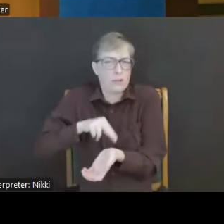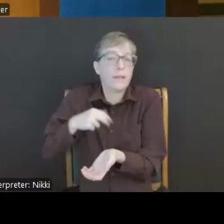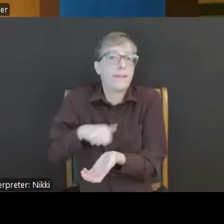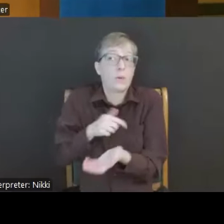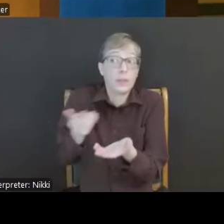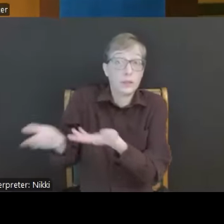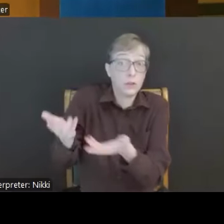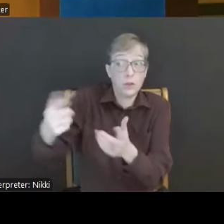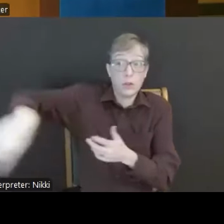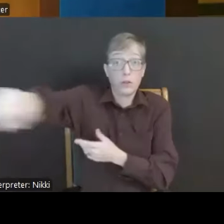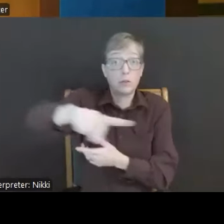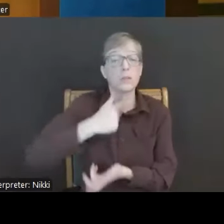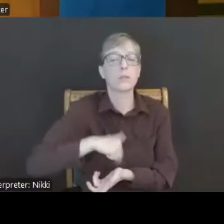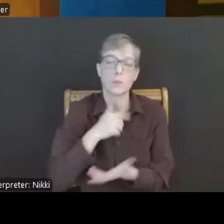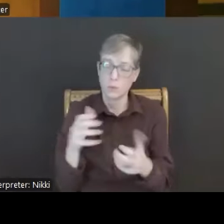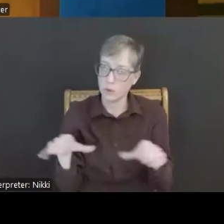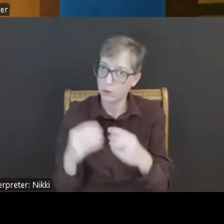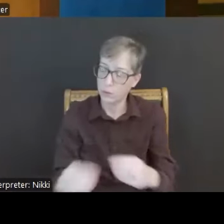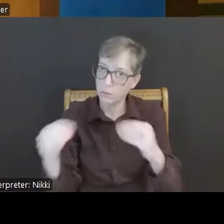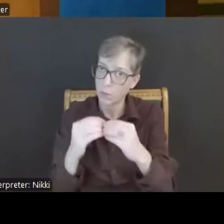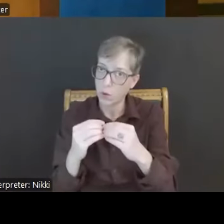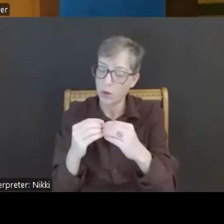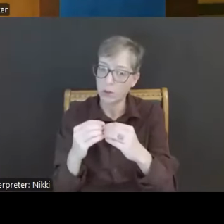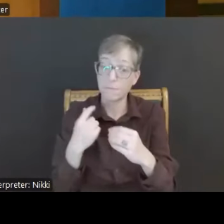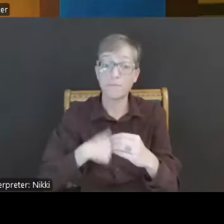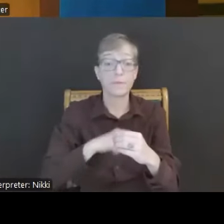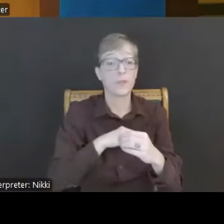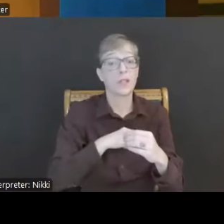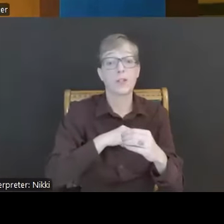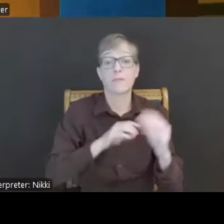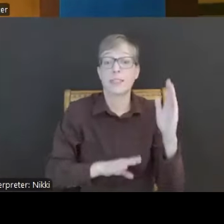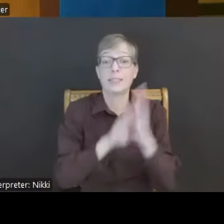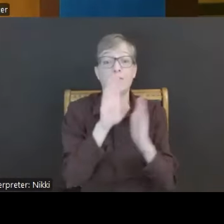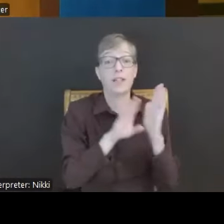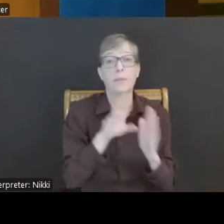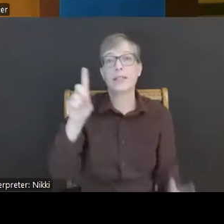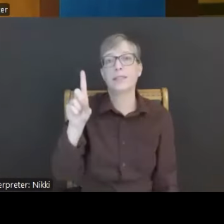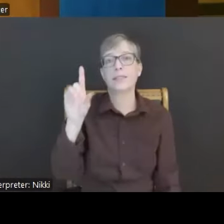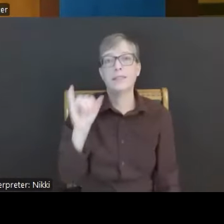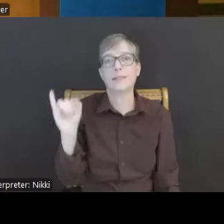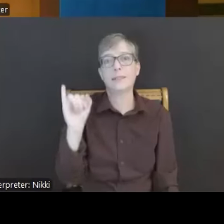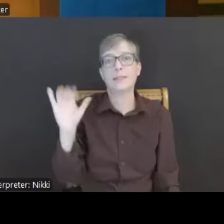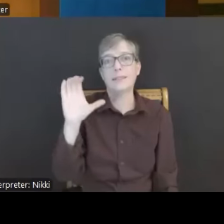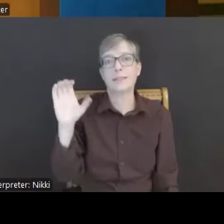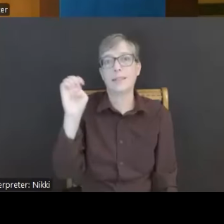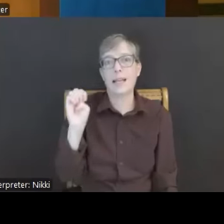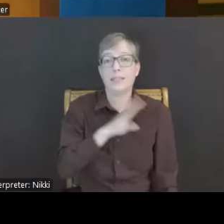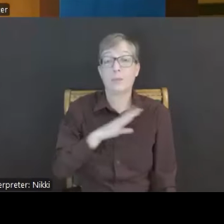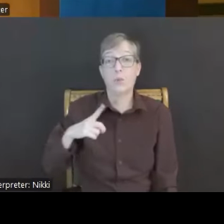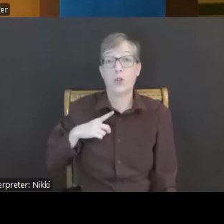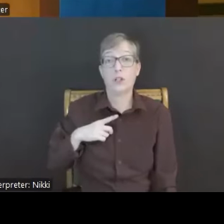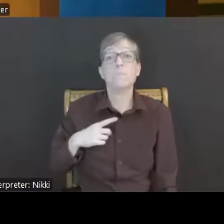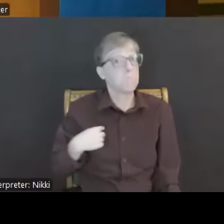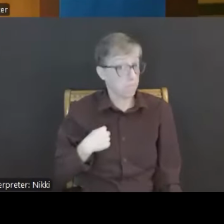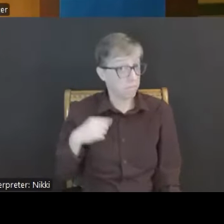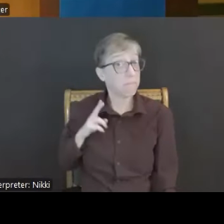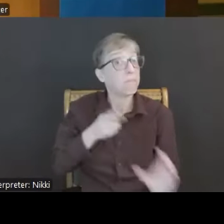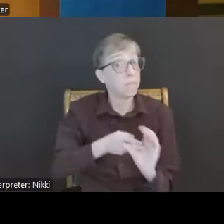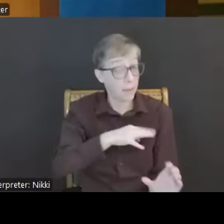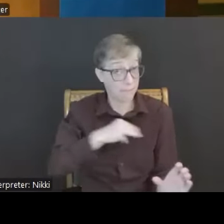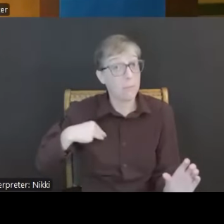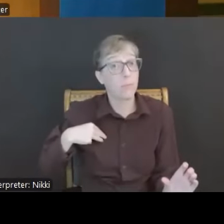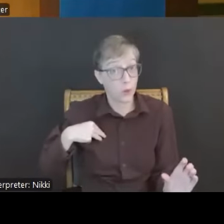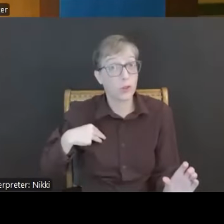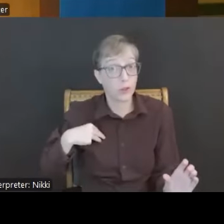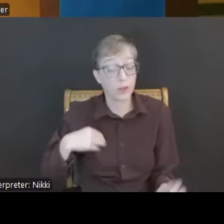more uh the dice board was created uh which I am a member um and uh have been uh was really